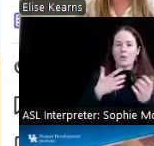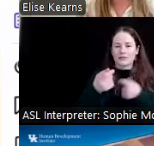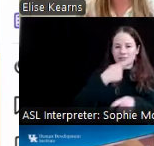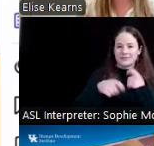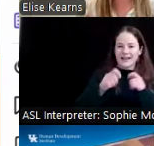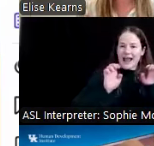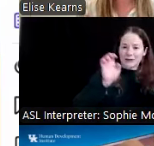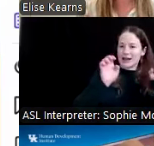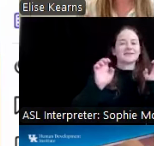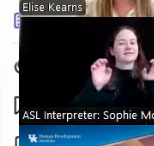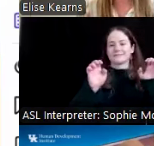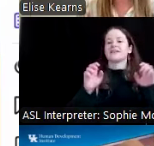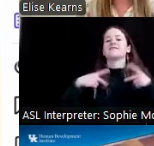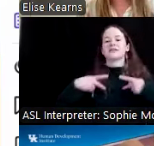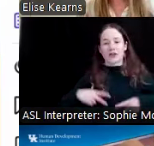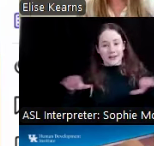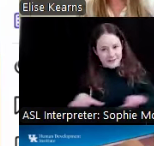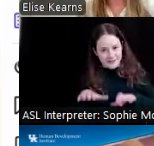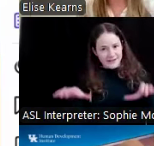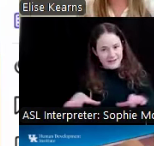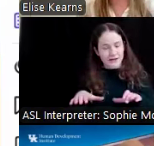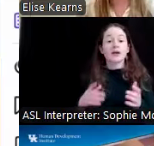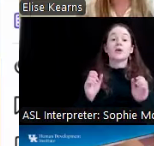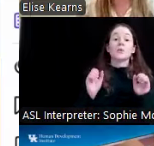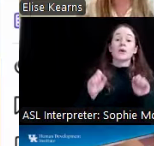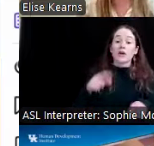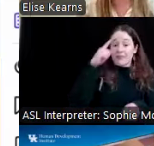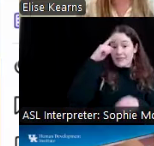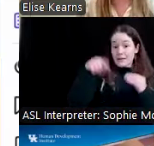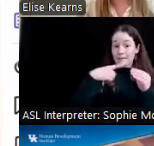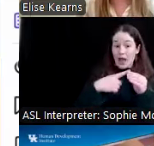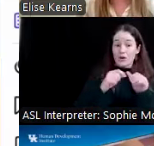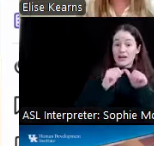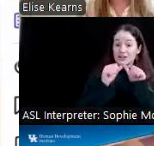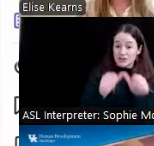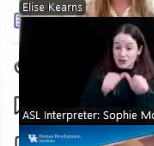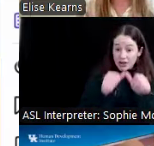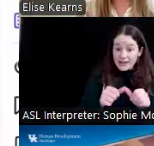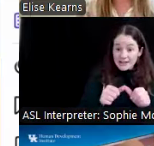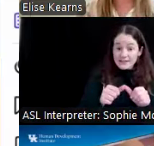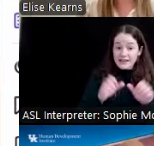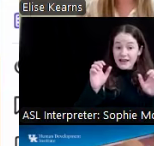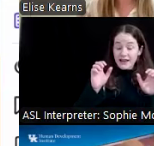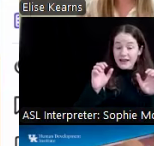here. We could think of endurance type exercises, how long you can go,